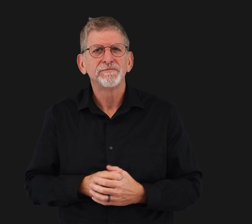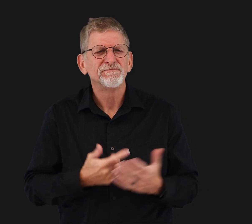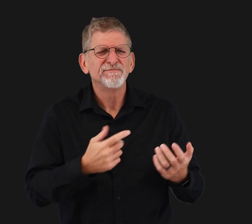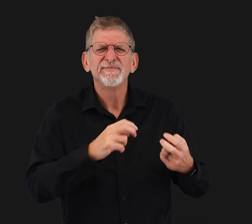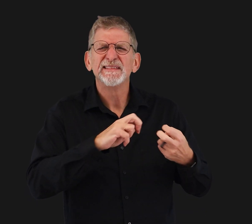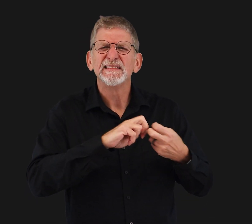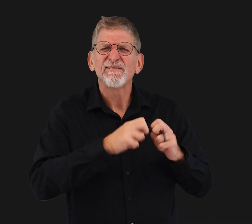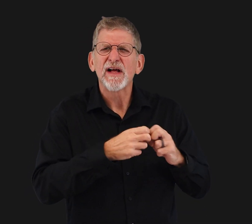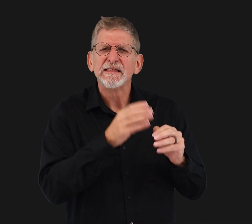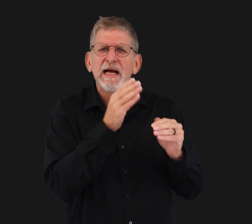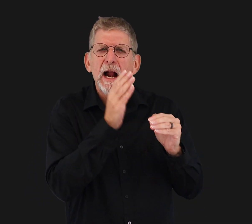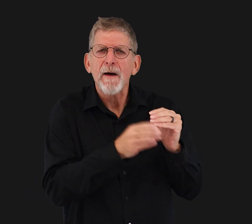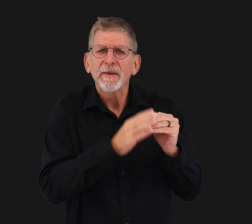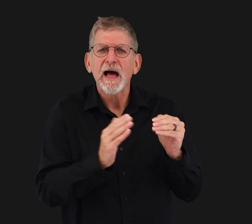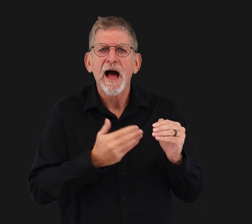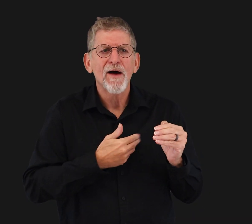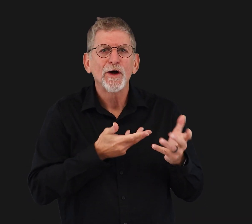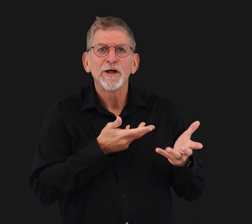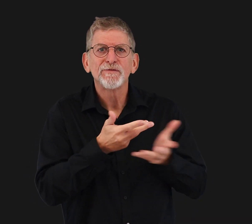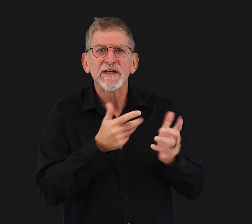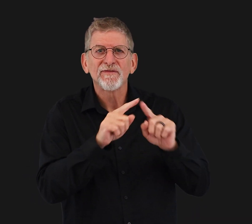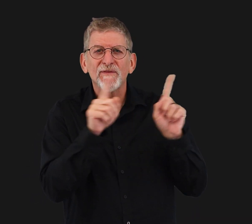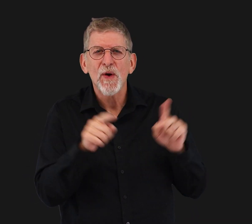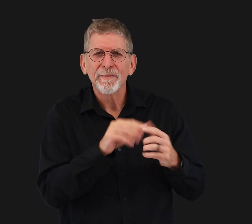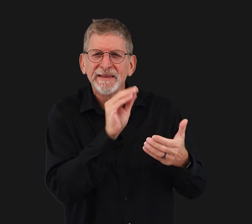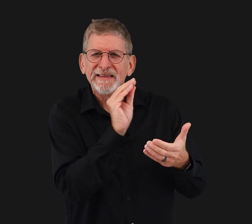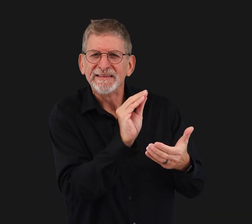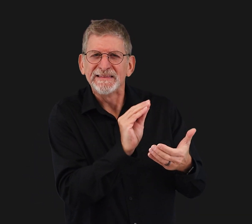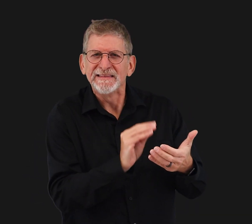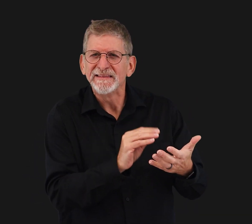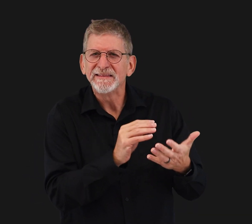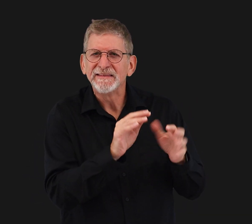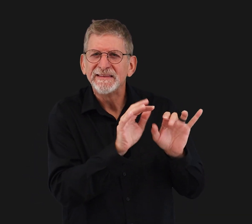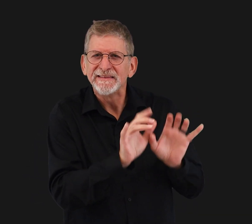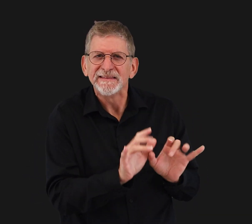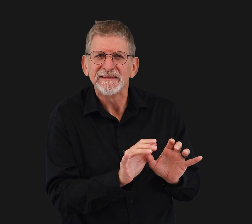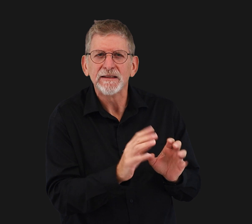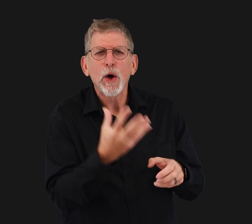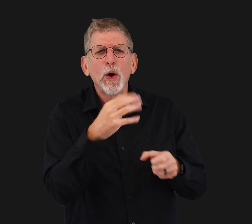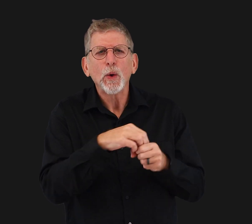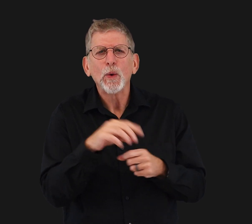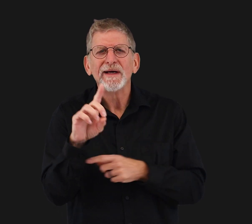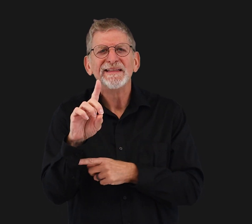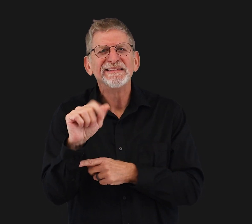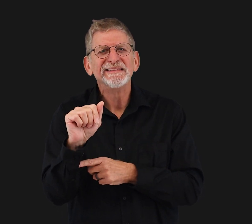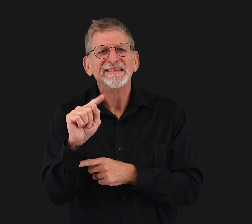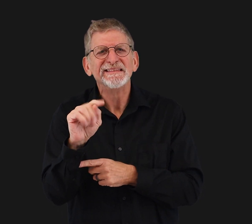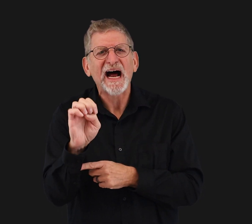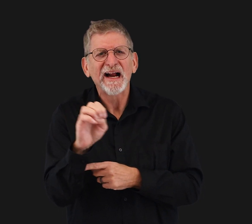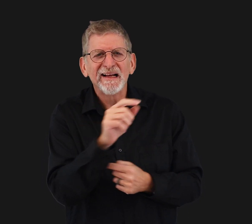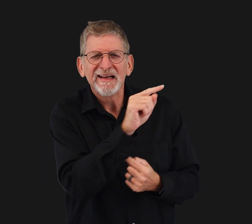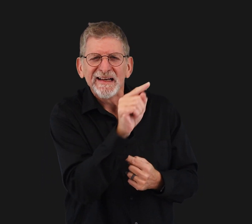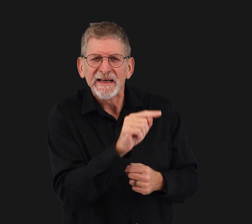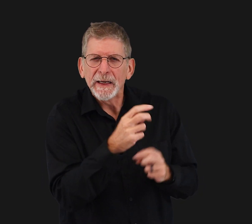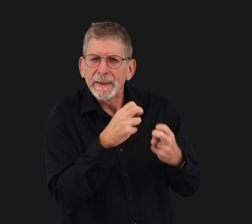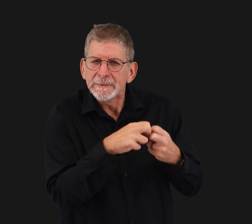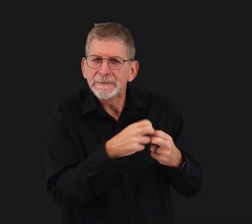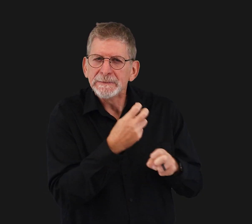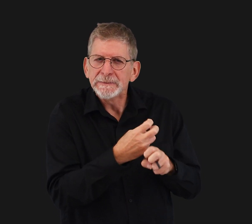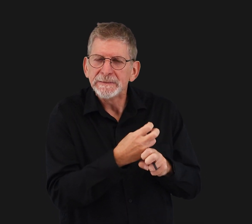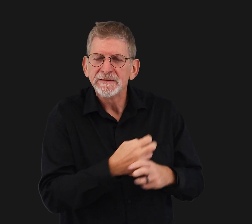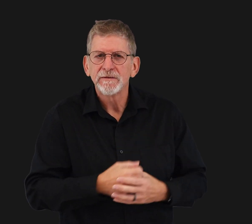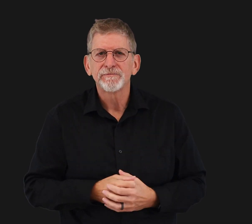◦ difficulties completing our interactive forms, including the date fields